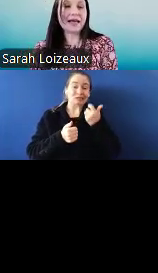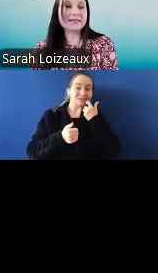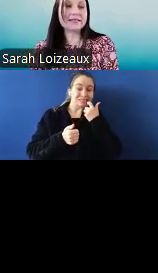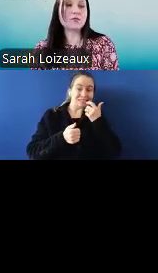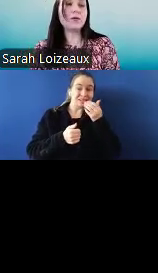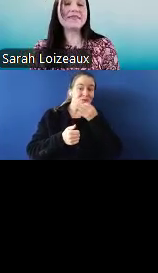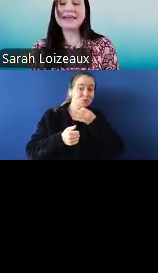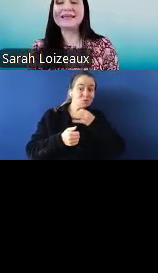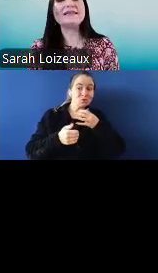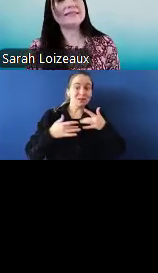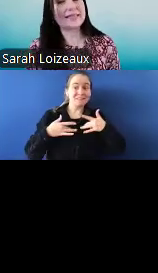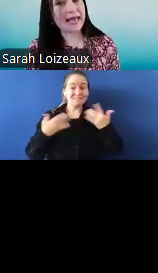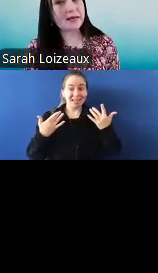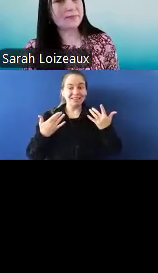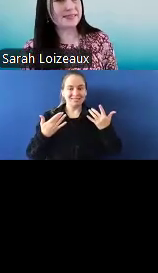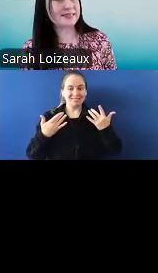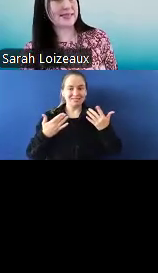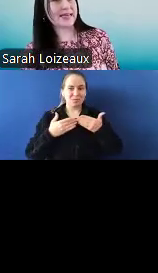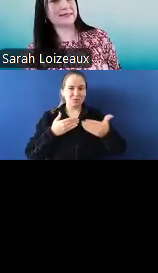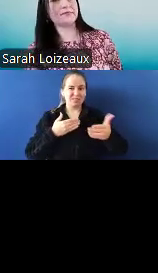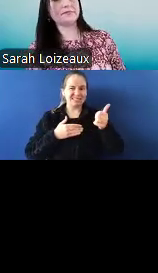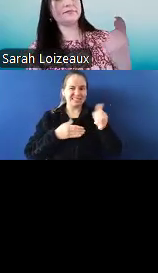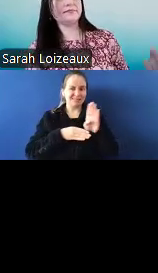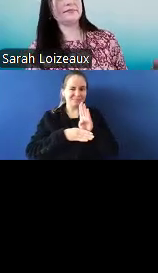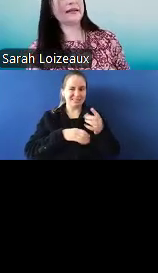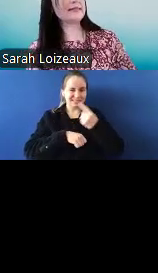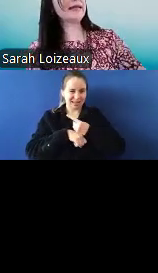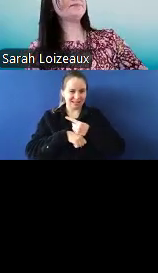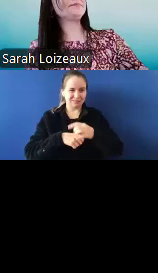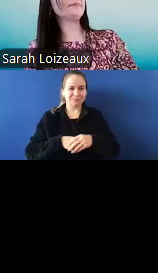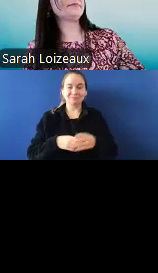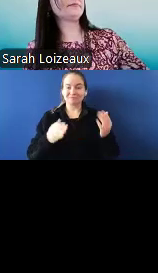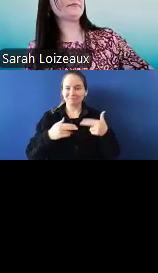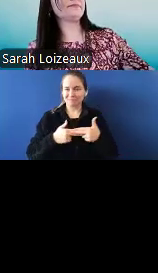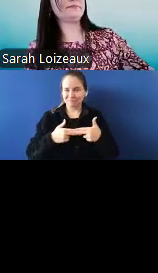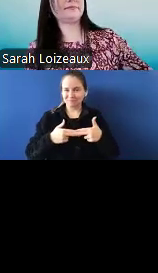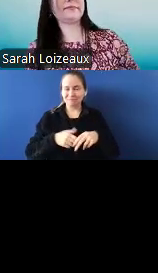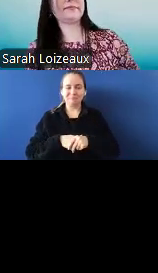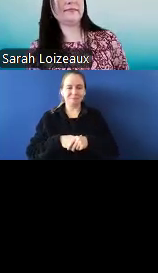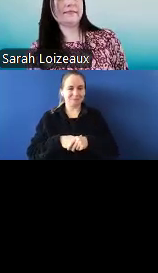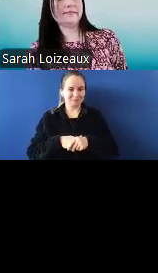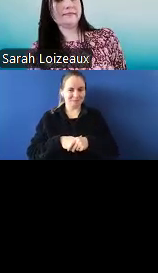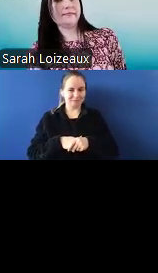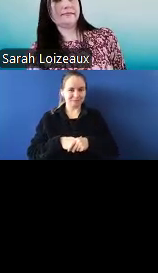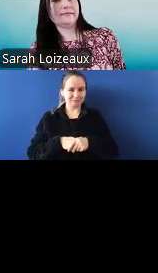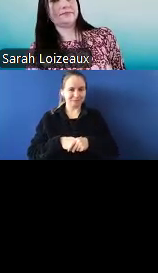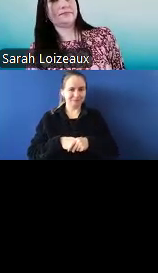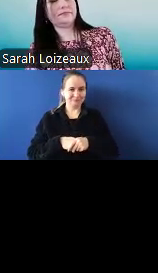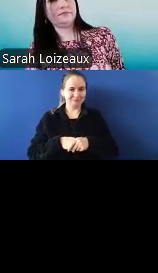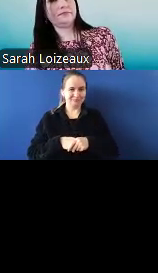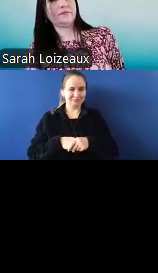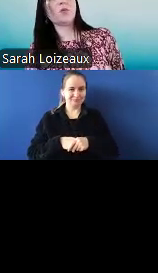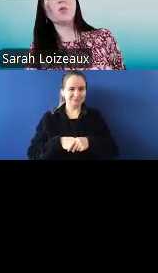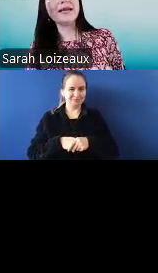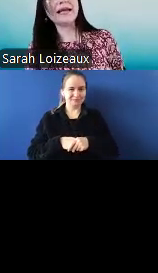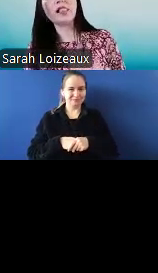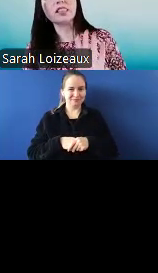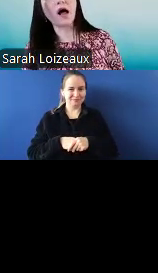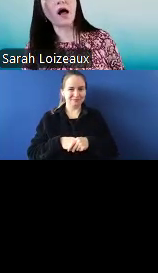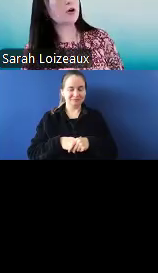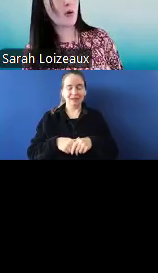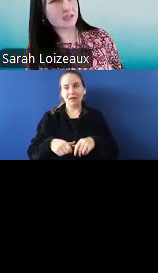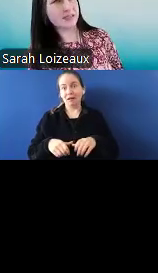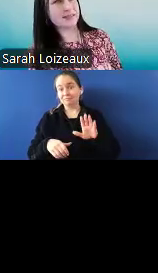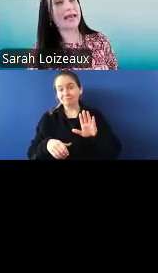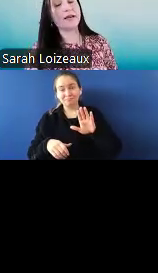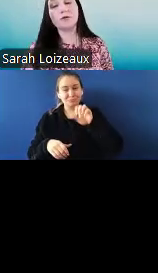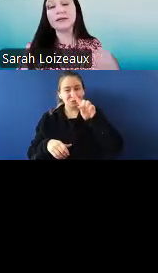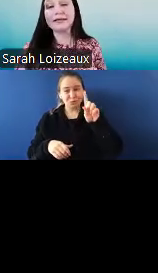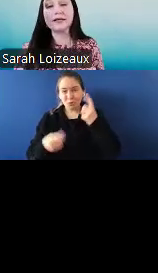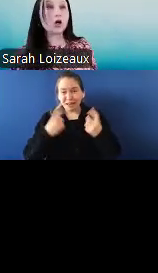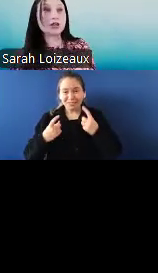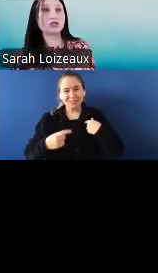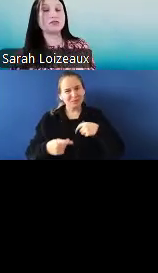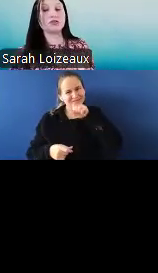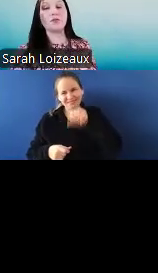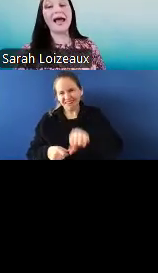Events" within 10 business days. Next slide. We love questions, and we really encourage you to